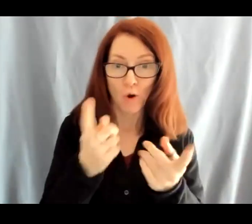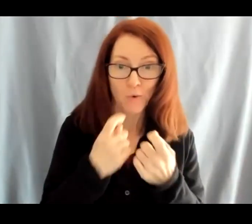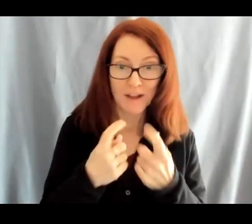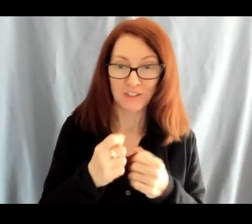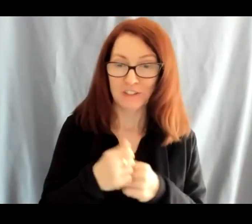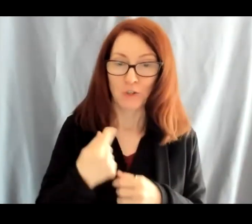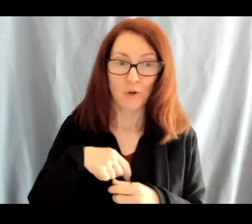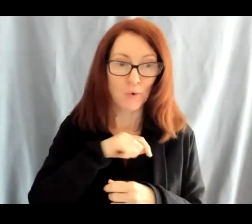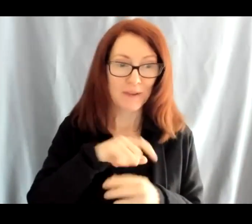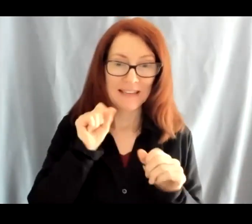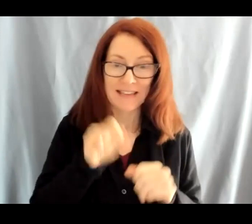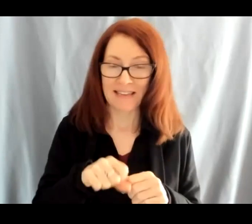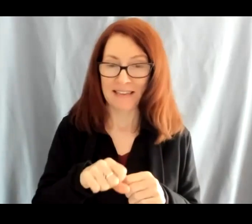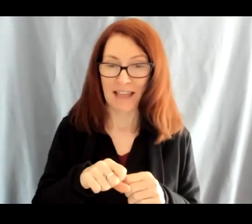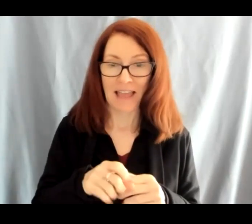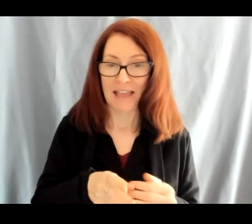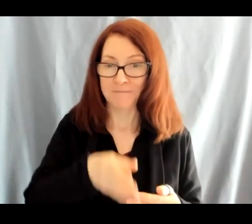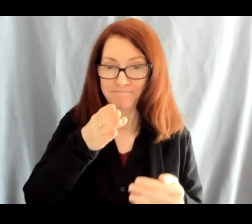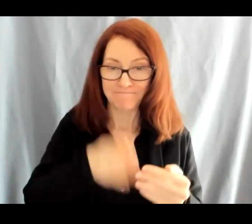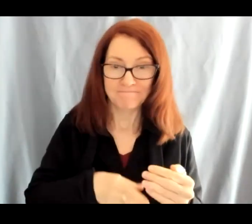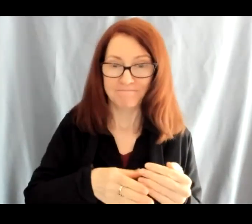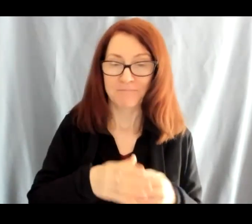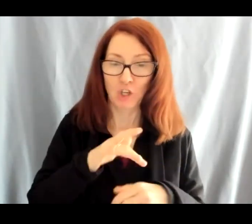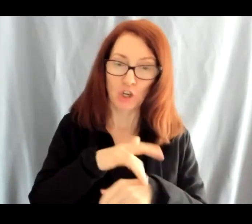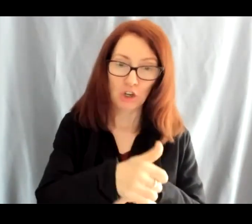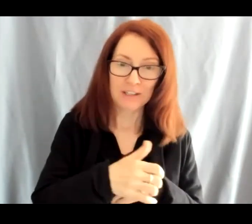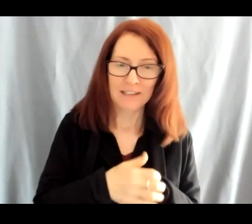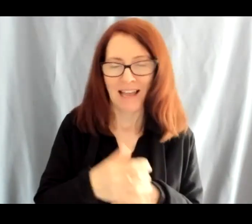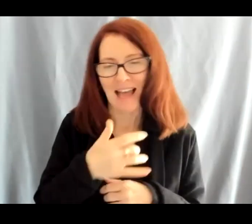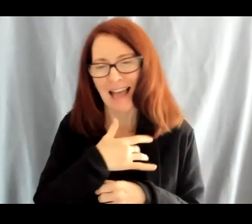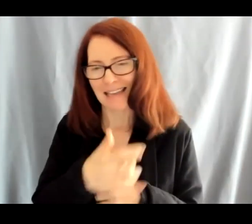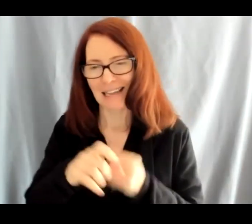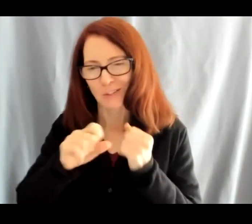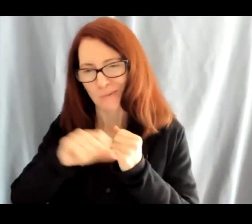I know I said I was going to take longer because I'm usually longer winded but